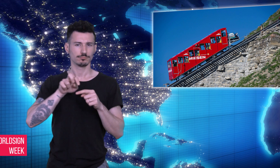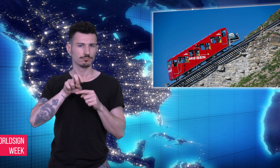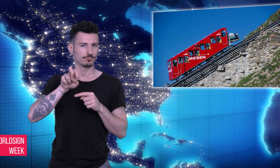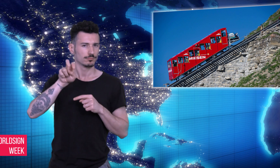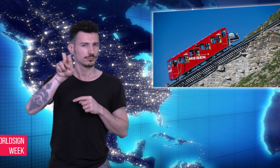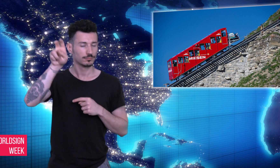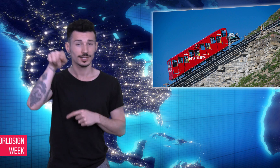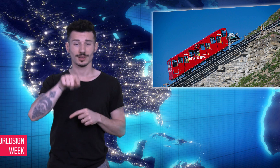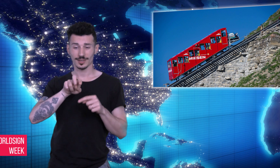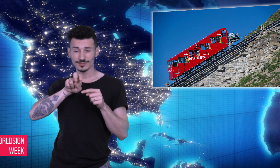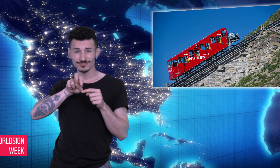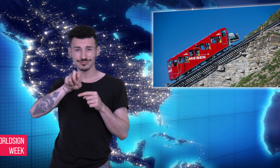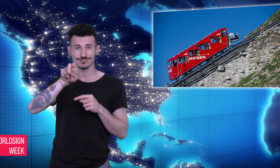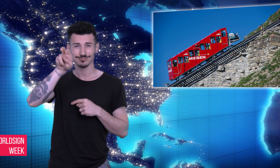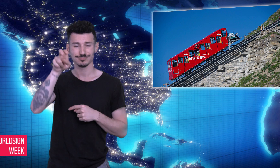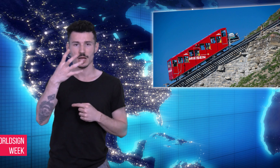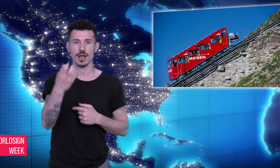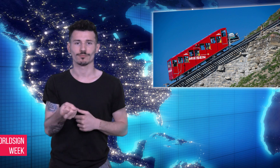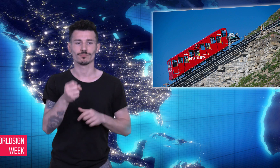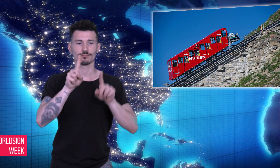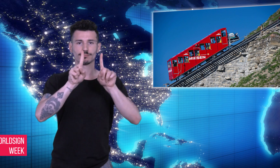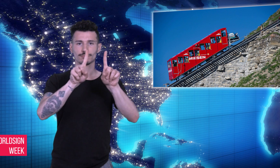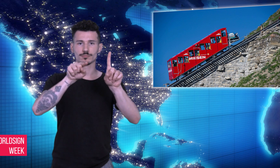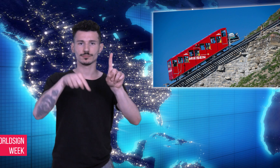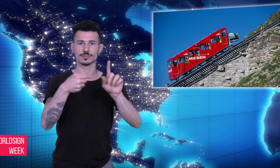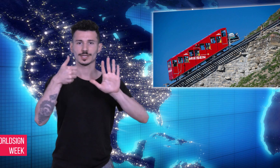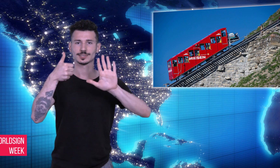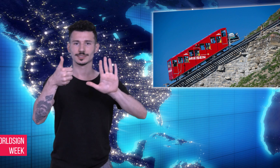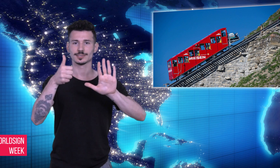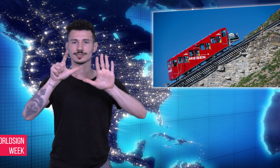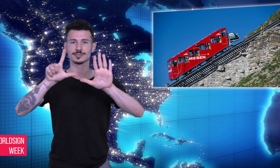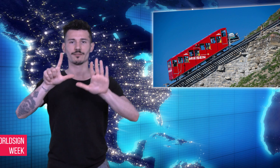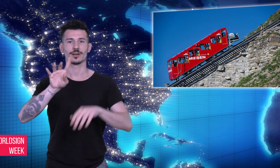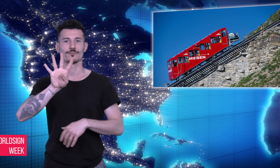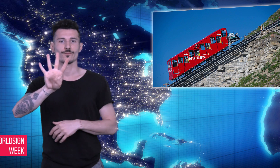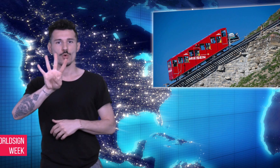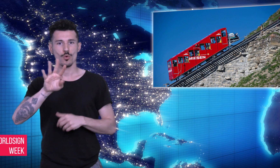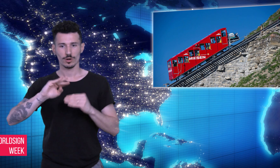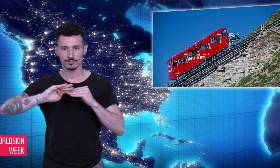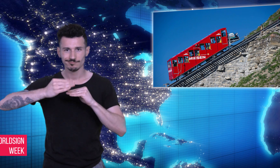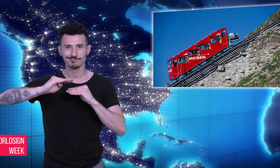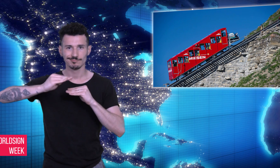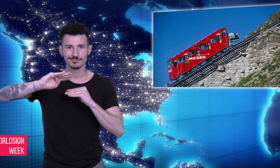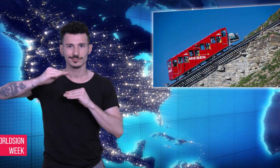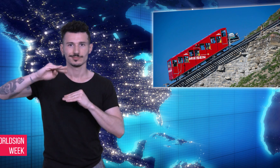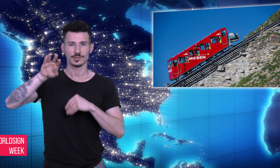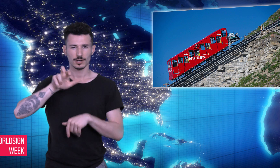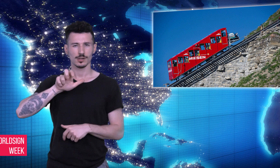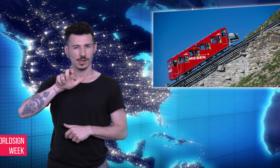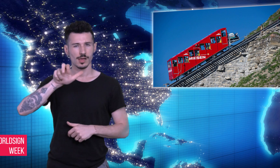11,674 steps, starting at altitude of